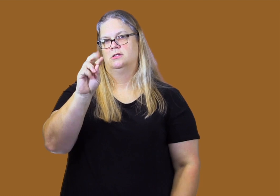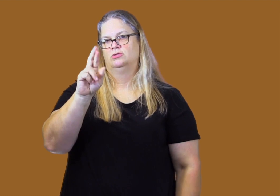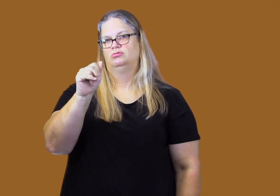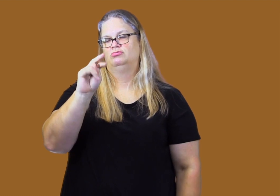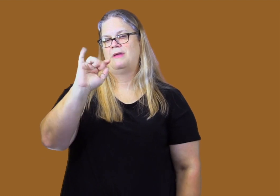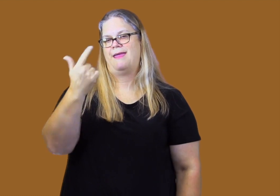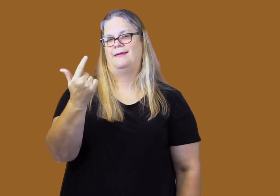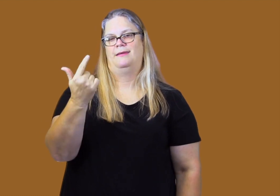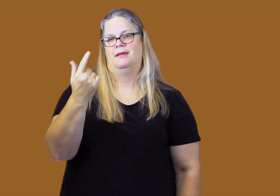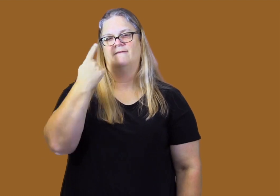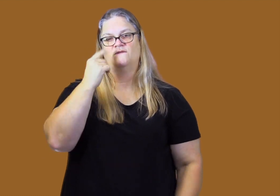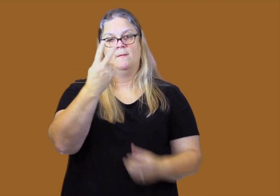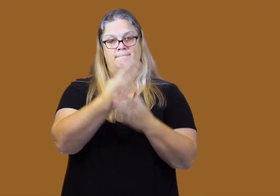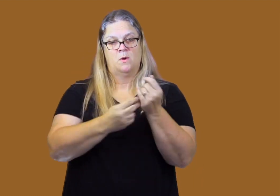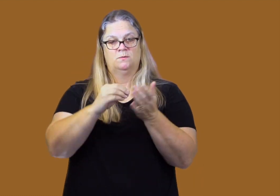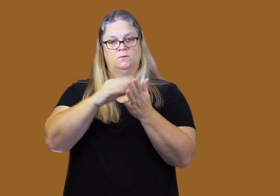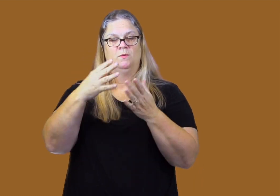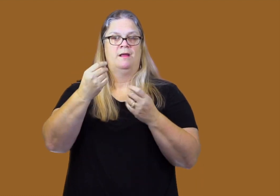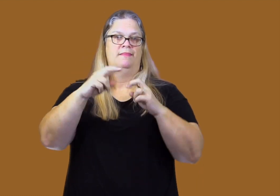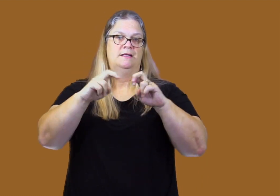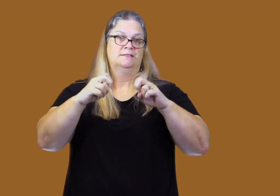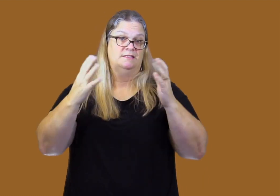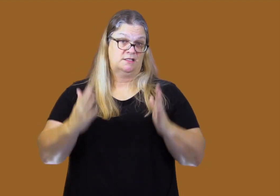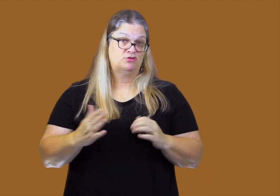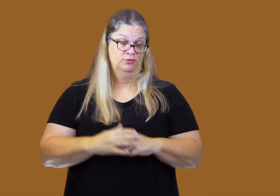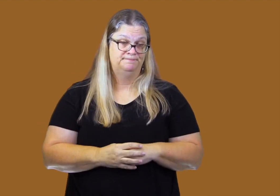and draining for both the student and the assessor.